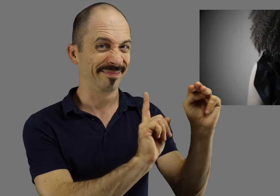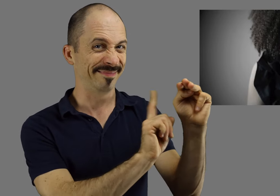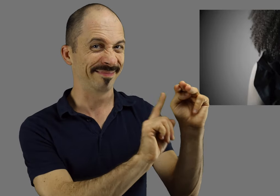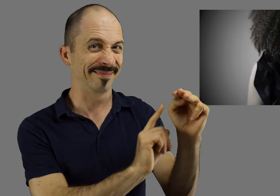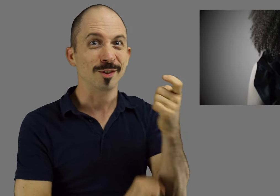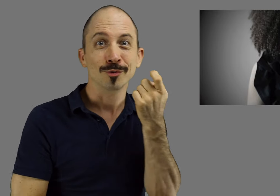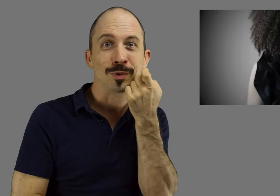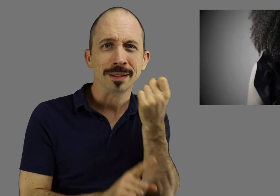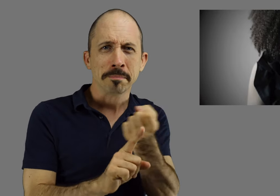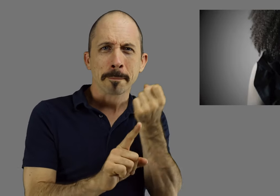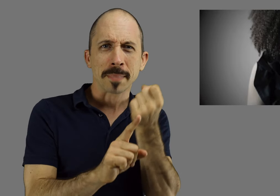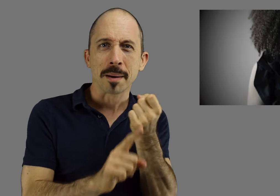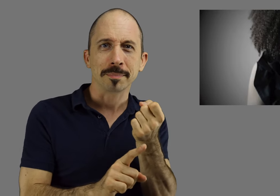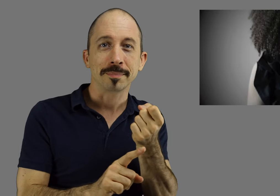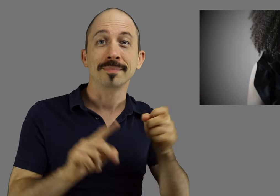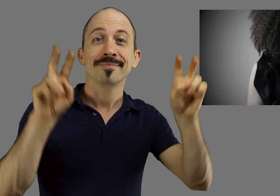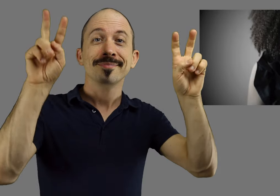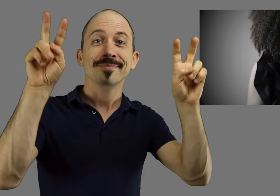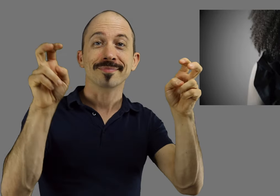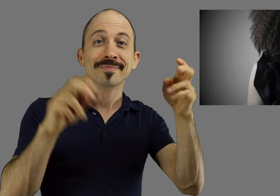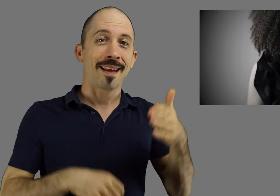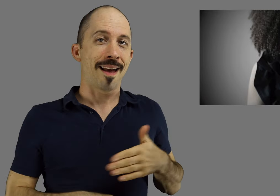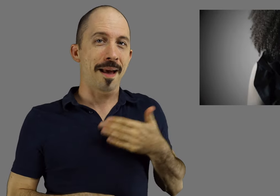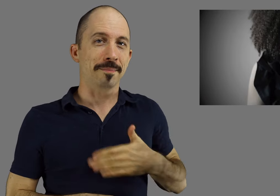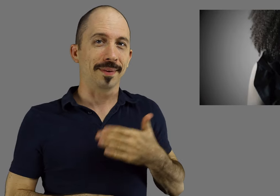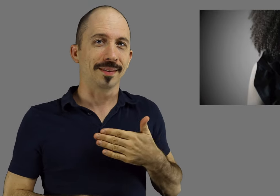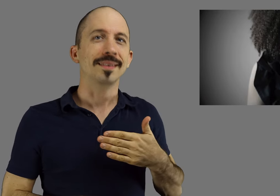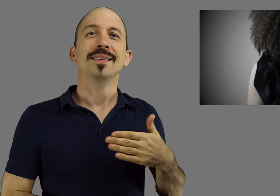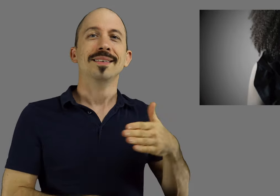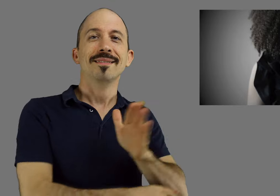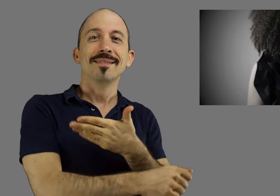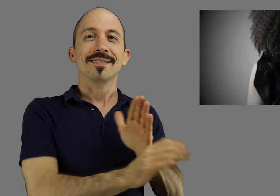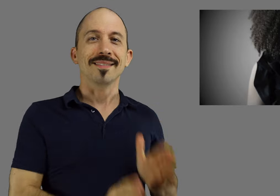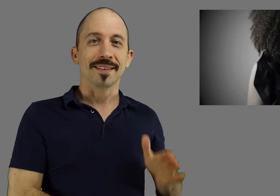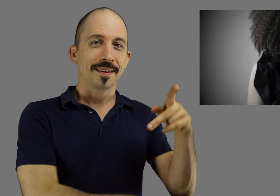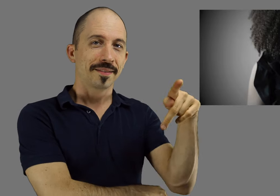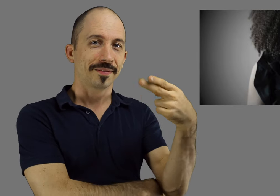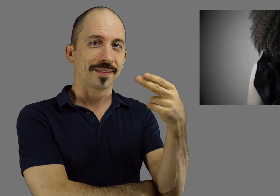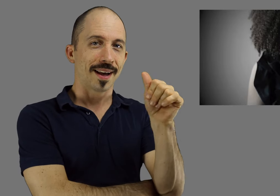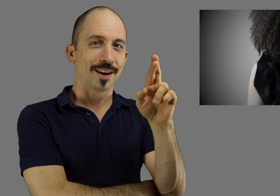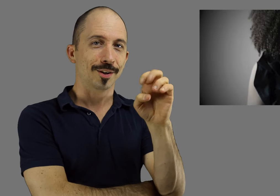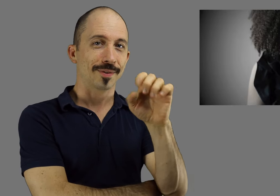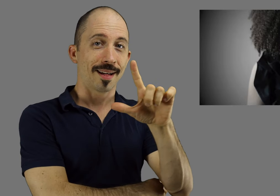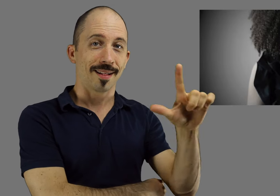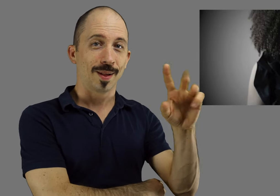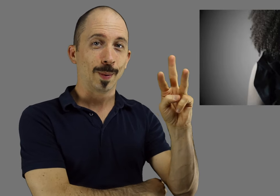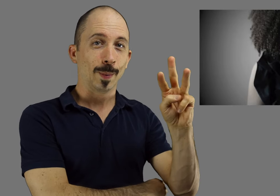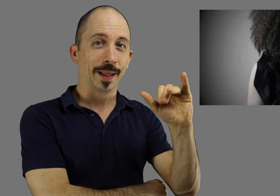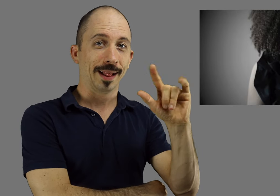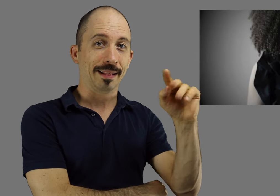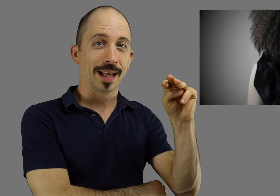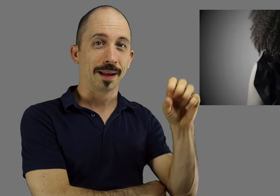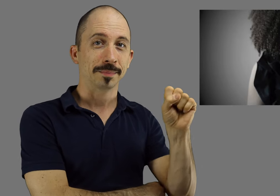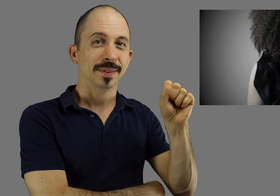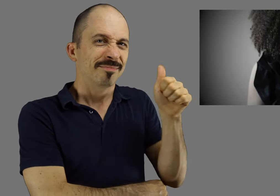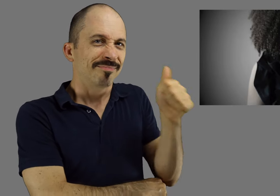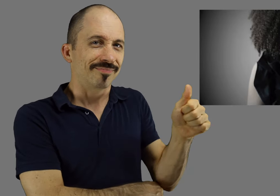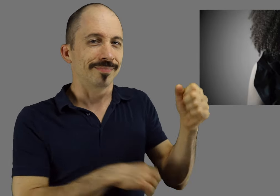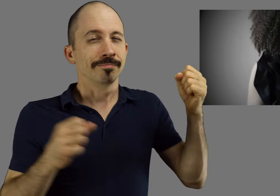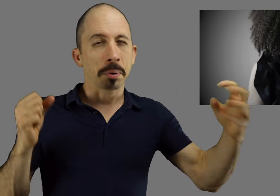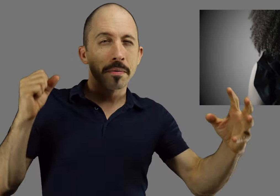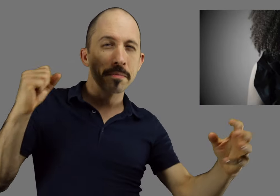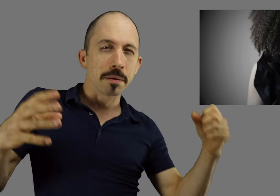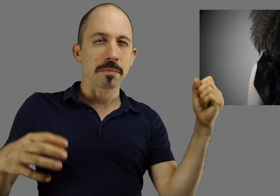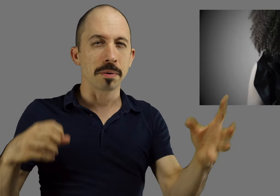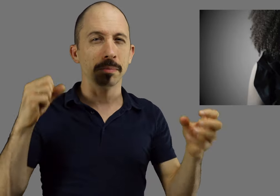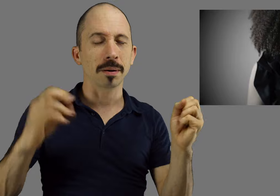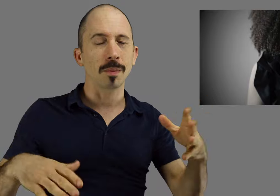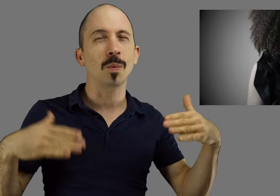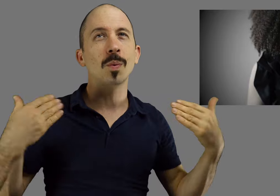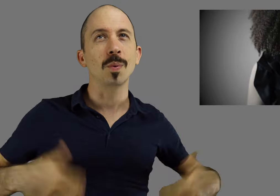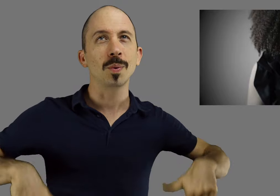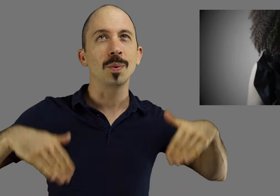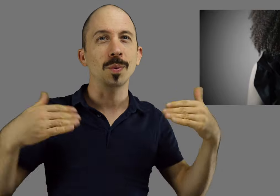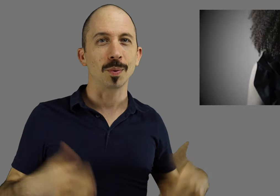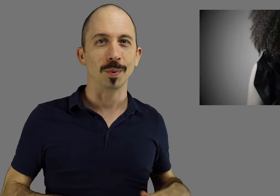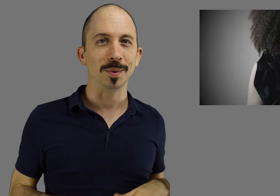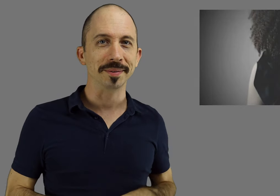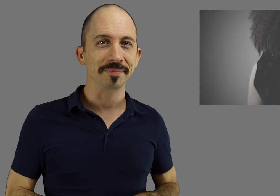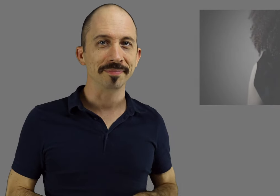She recently participated in signing a hit, called "Happy" - by Pharrell Williams - in a inspiring performance.